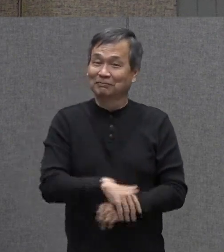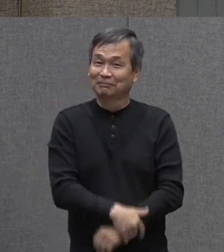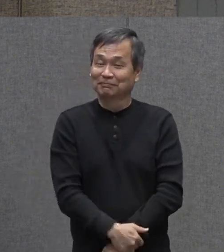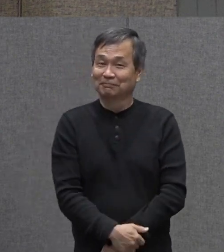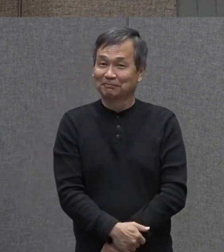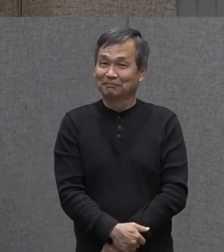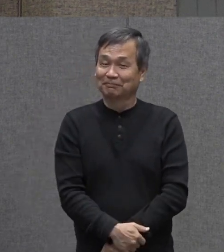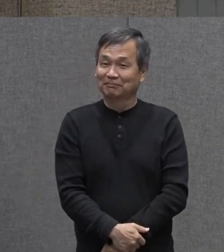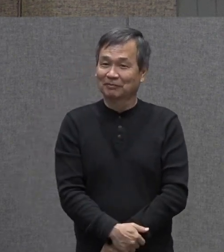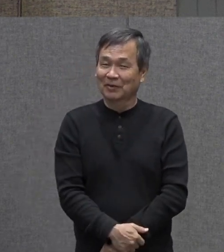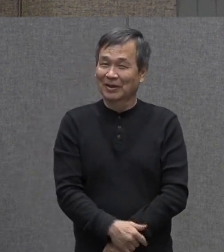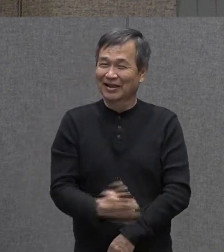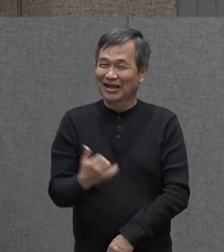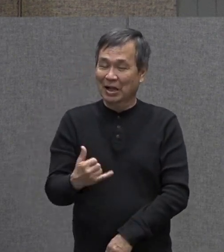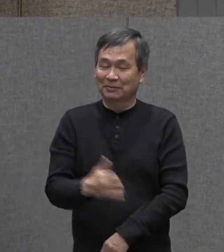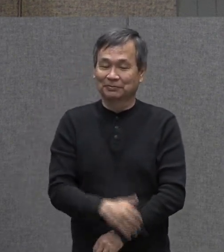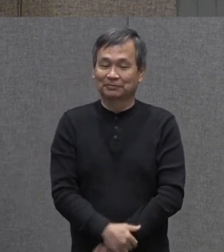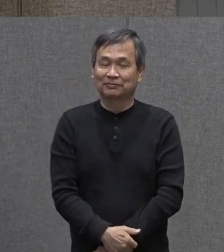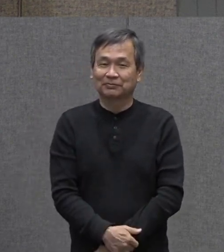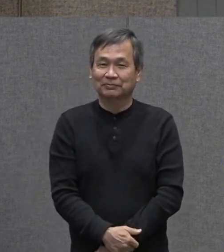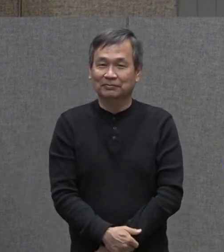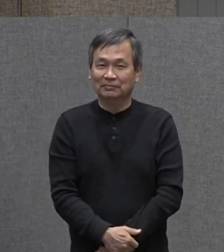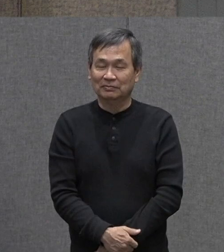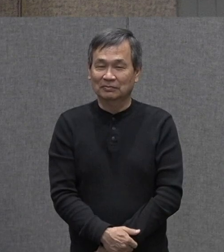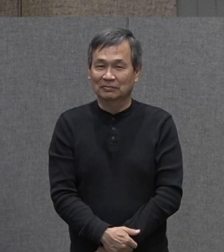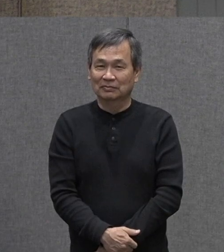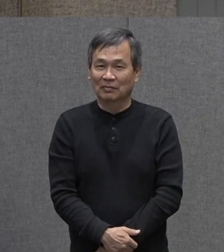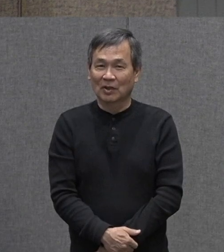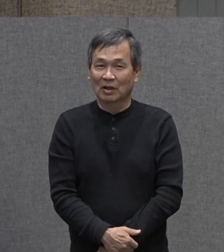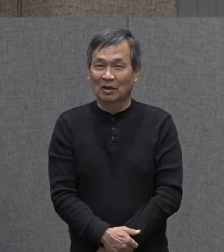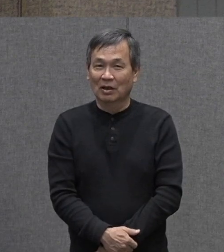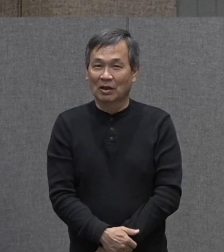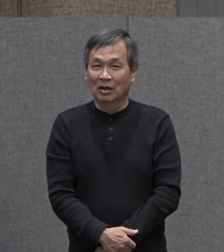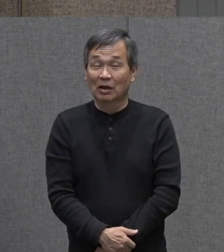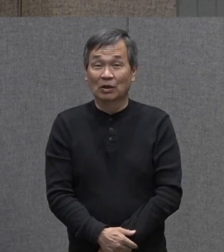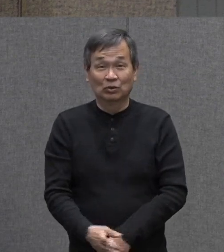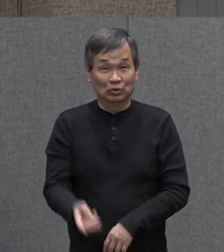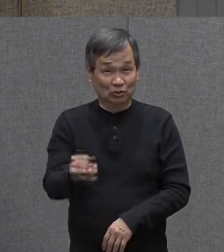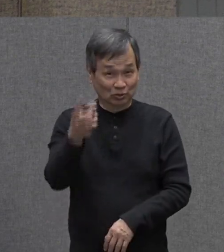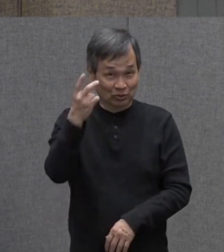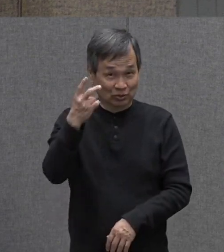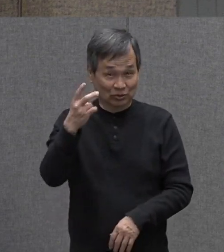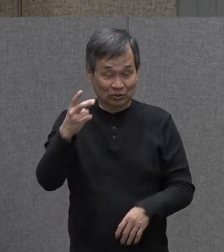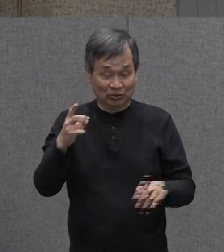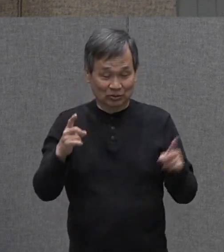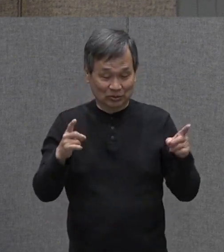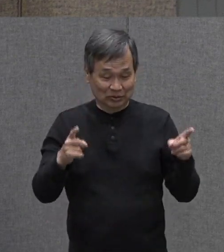What I'm gonna do, is I'm gonna combine two different things that I can see.